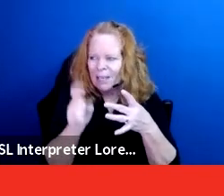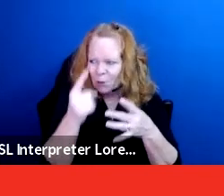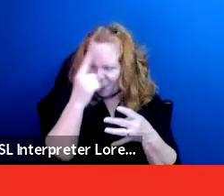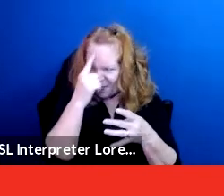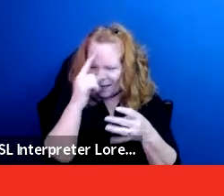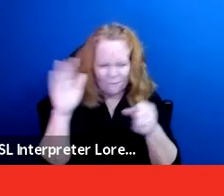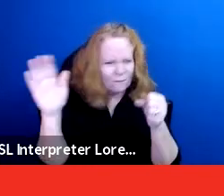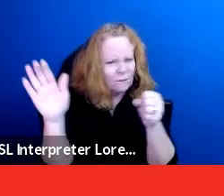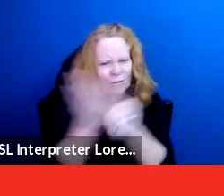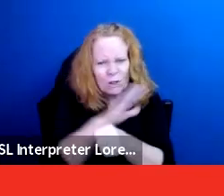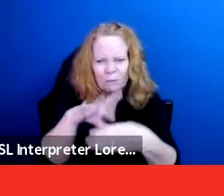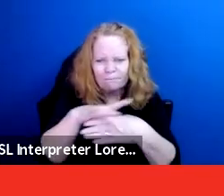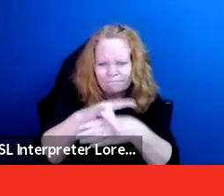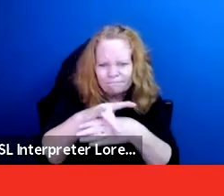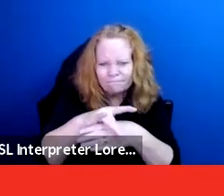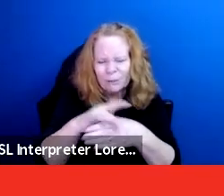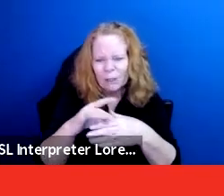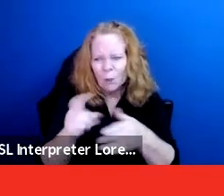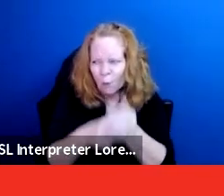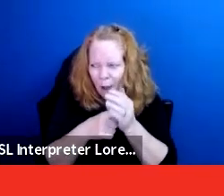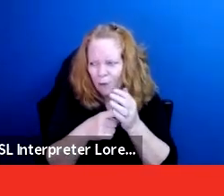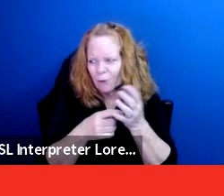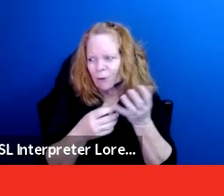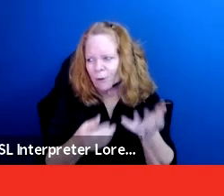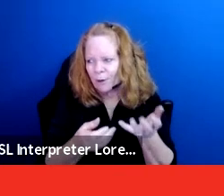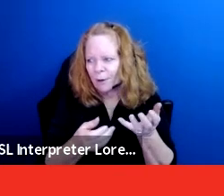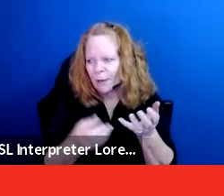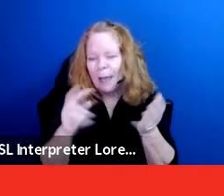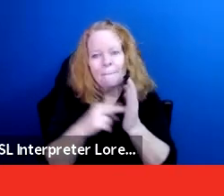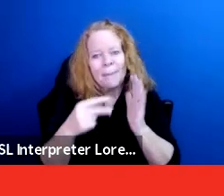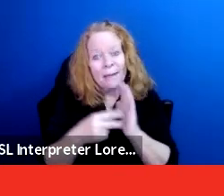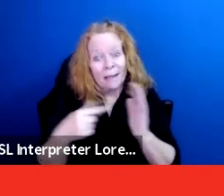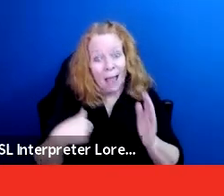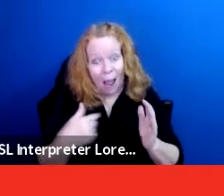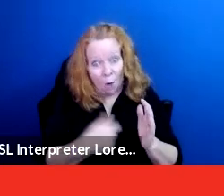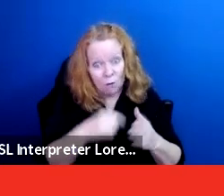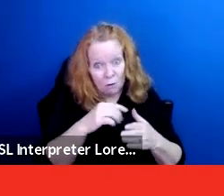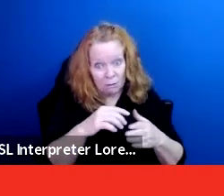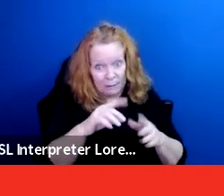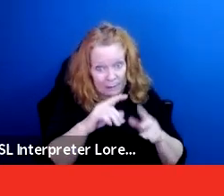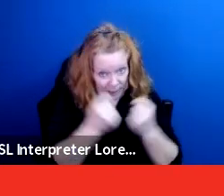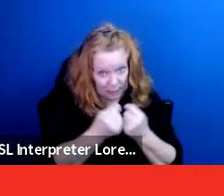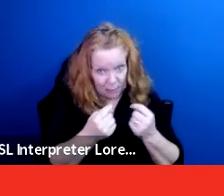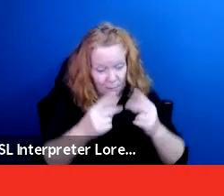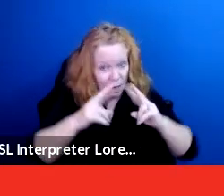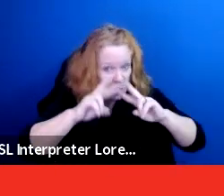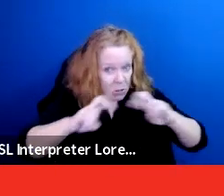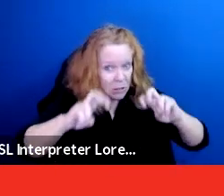content you need to solve for so in our case we had our content team scouring the various